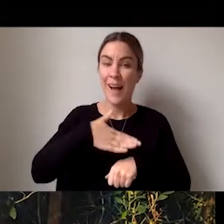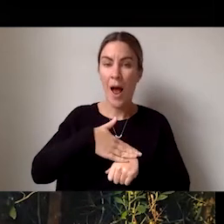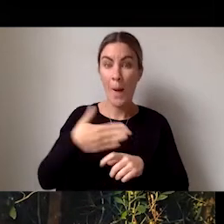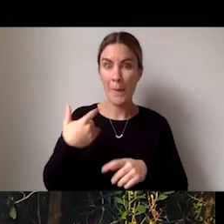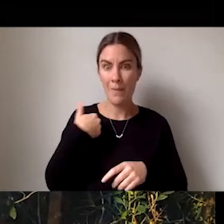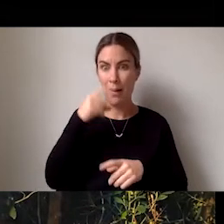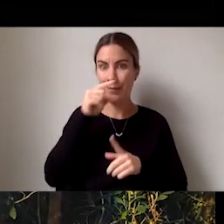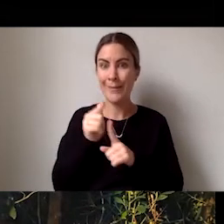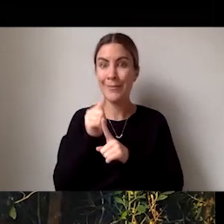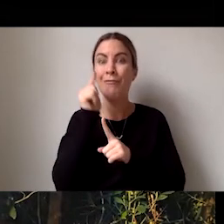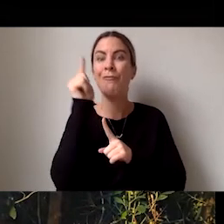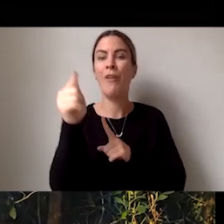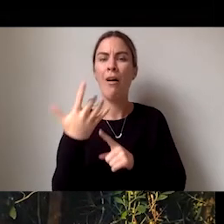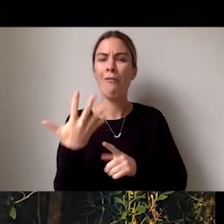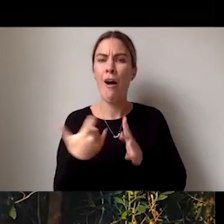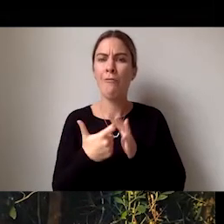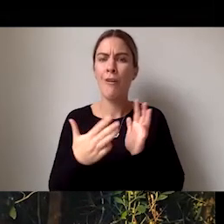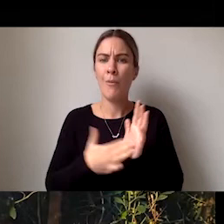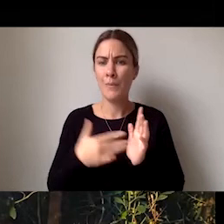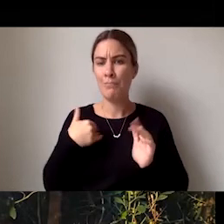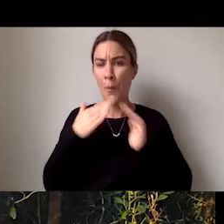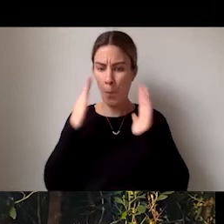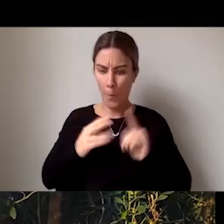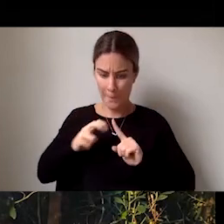And I'm really missing that time.